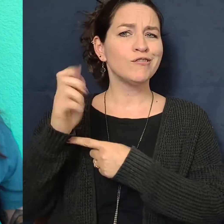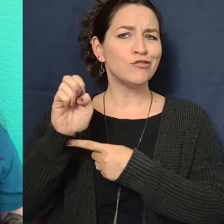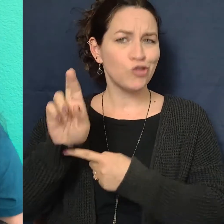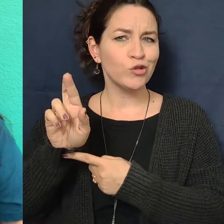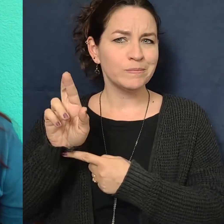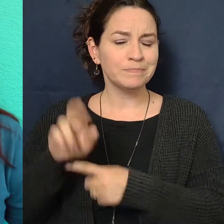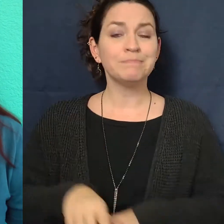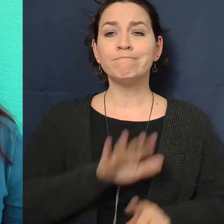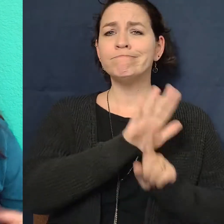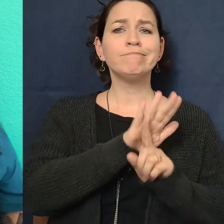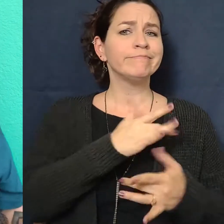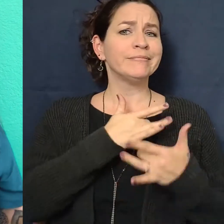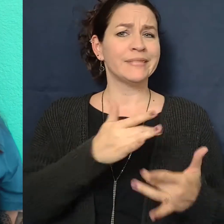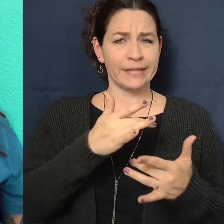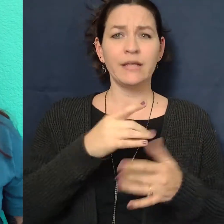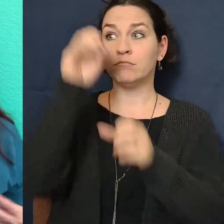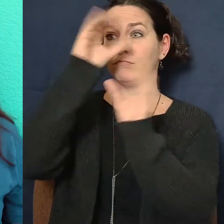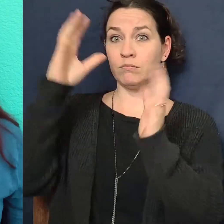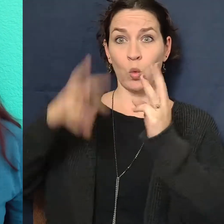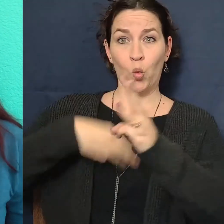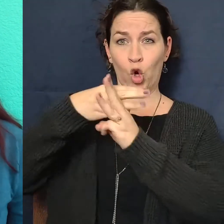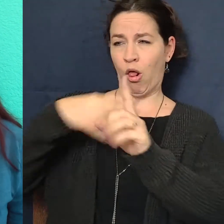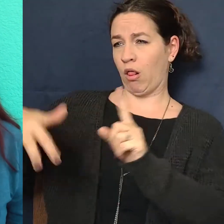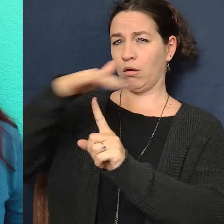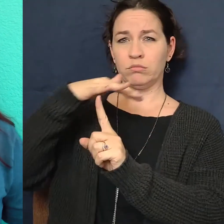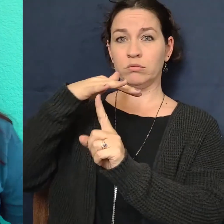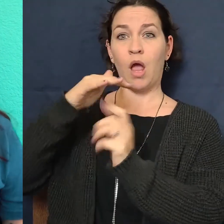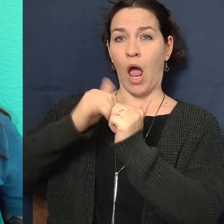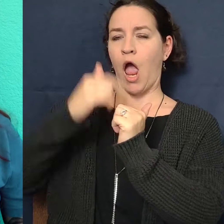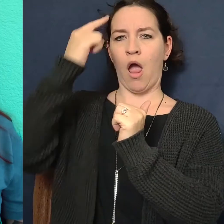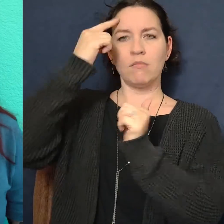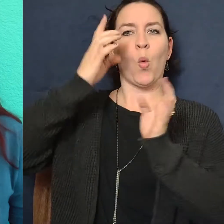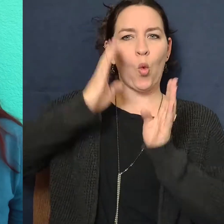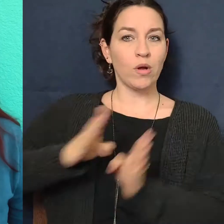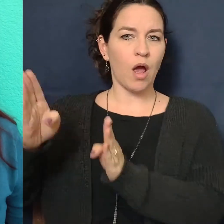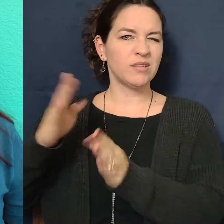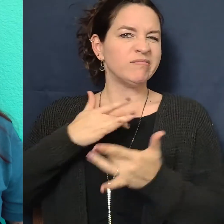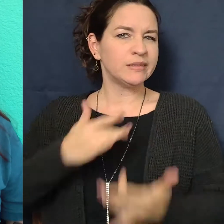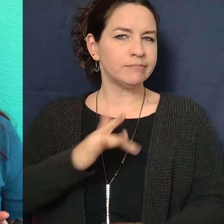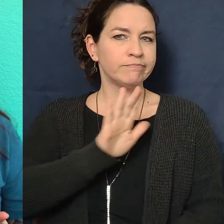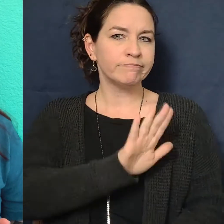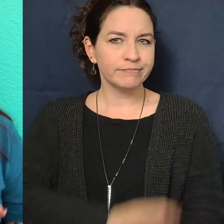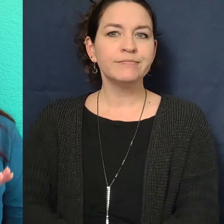are going to be people who like to construct their world in really organized ways, Judgers are going to tend to plan things, they're going